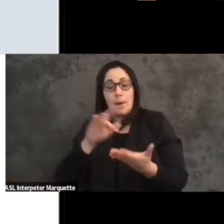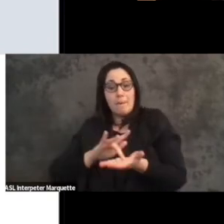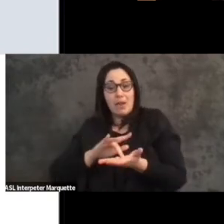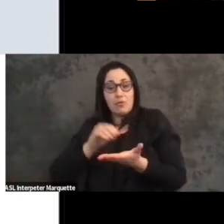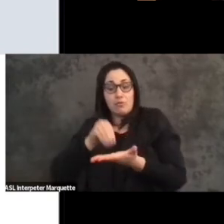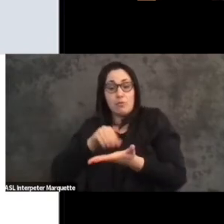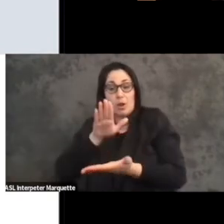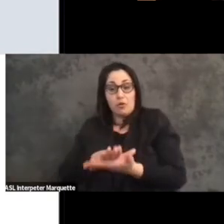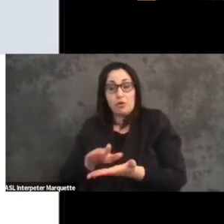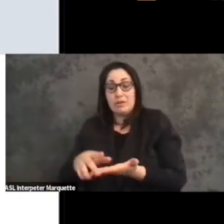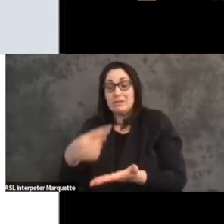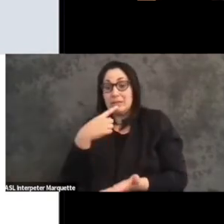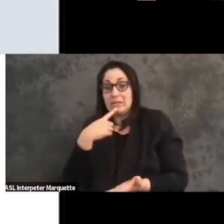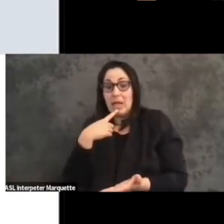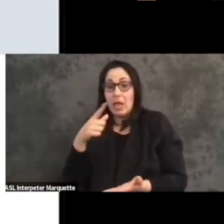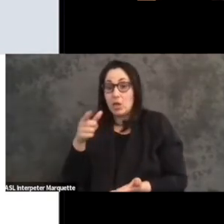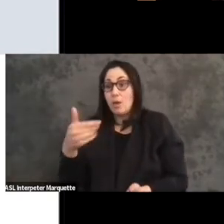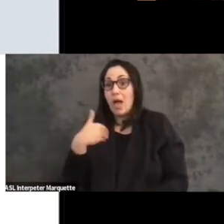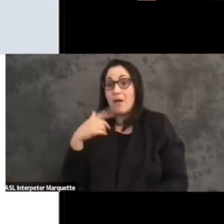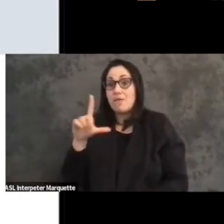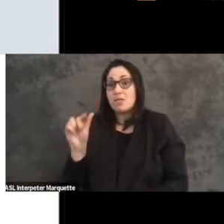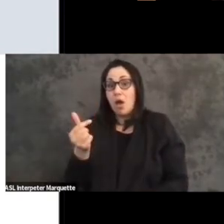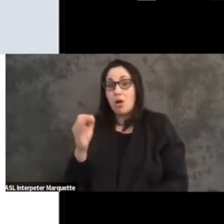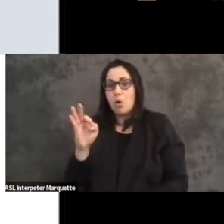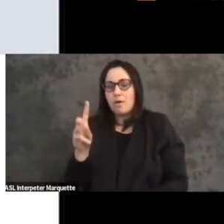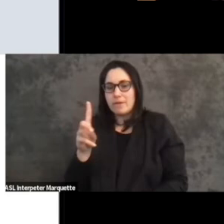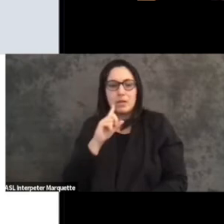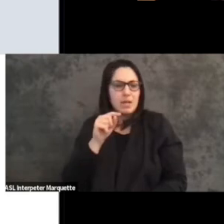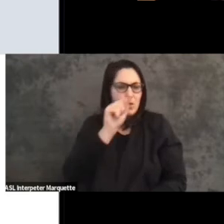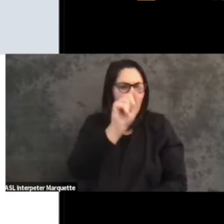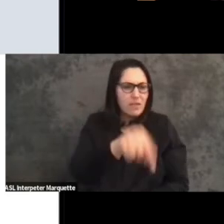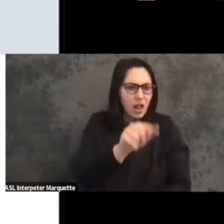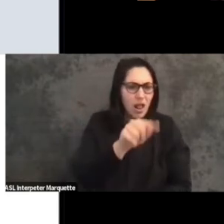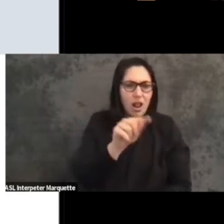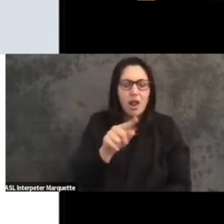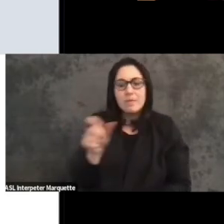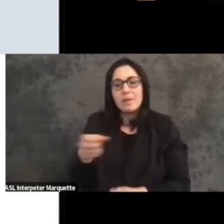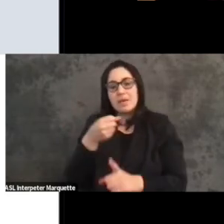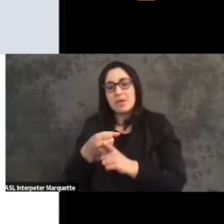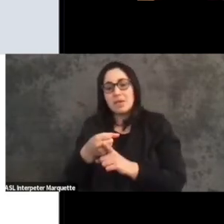So it might not show up as Long COVID in your medical records have, but if you experienced